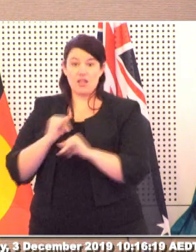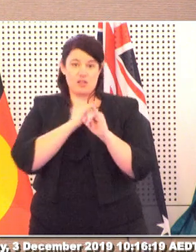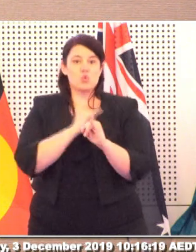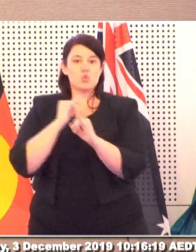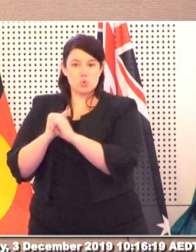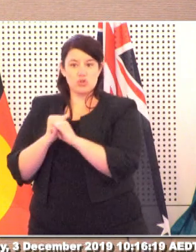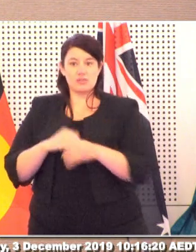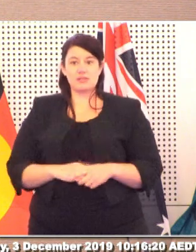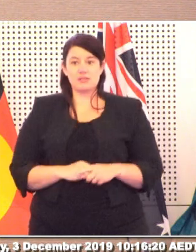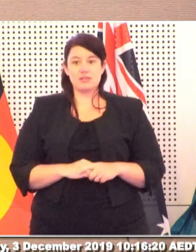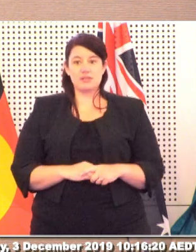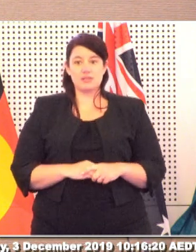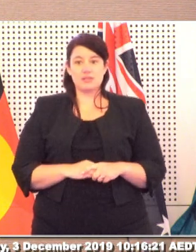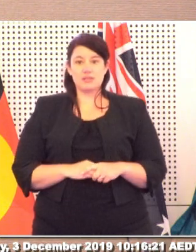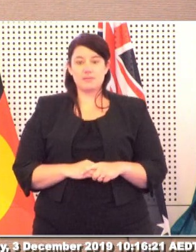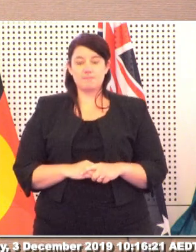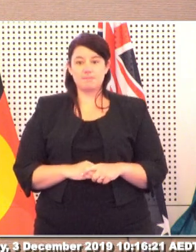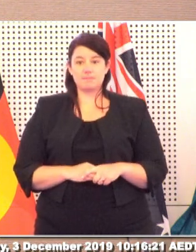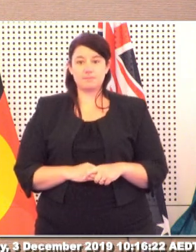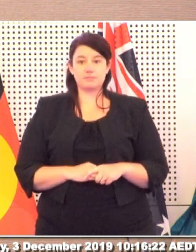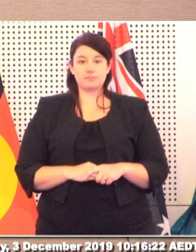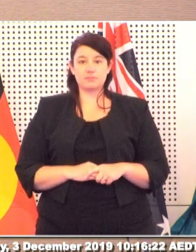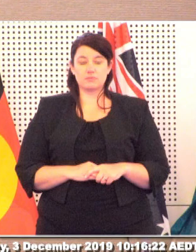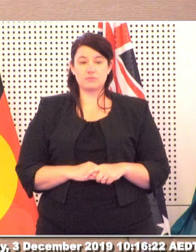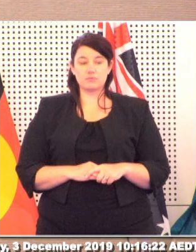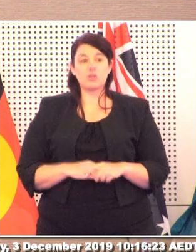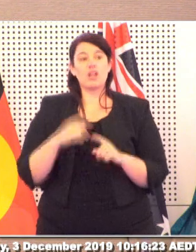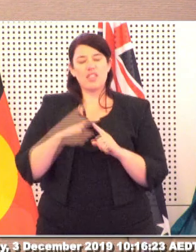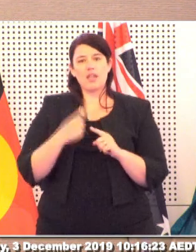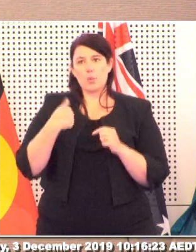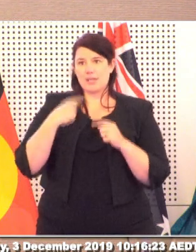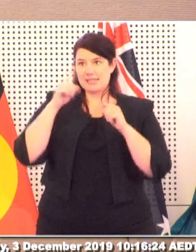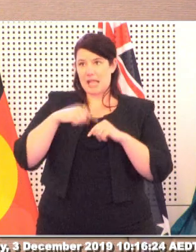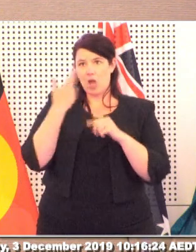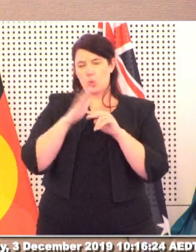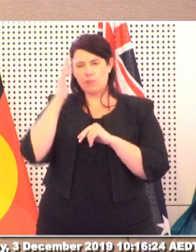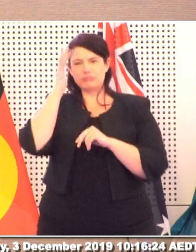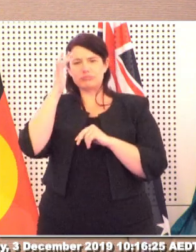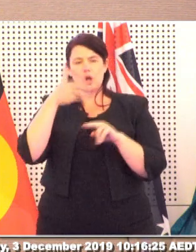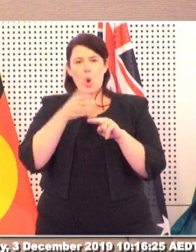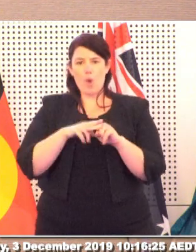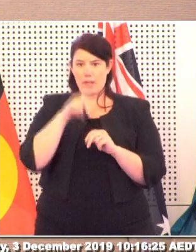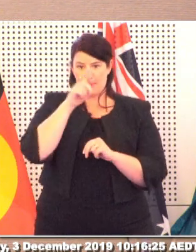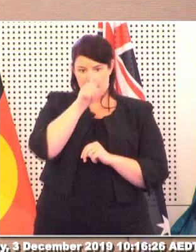There was a new ideology of normalisation, a view that people with disability,